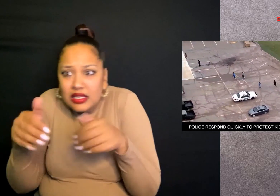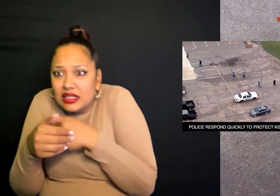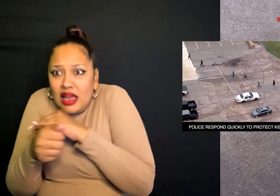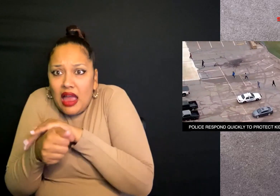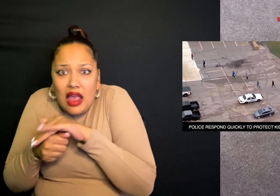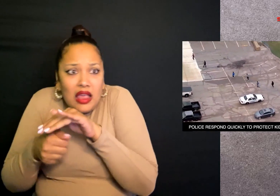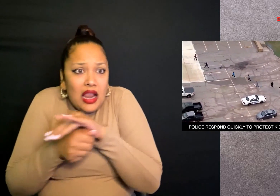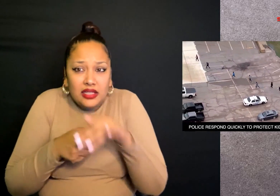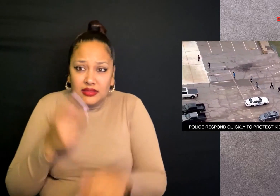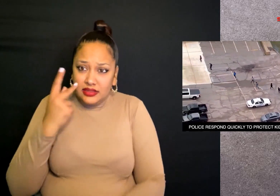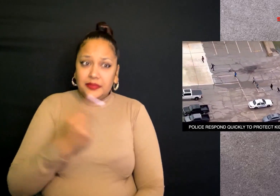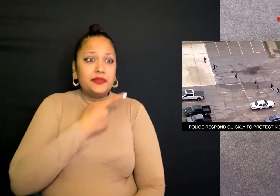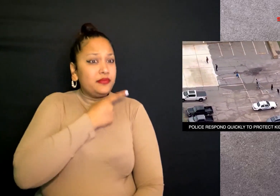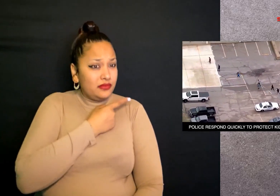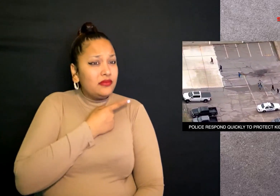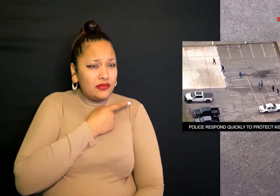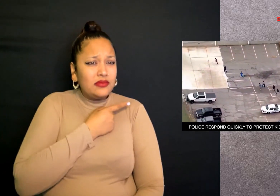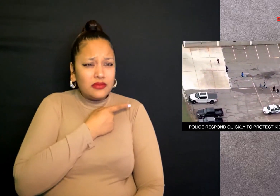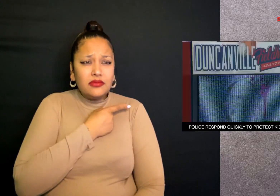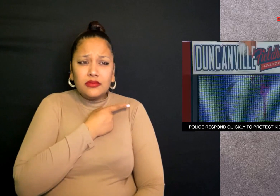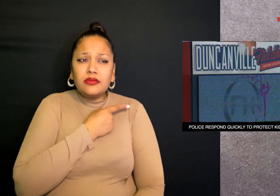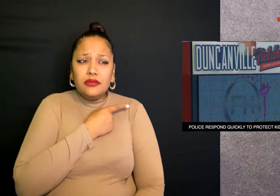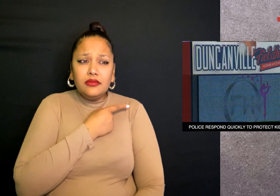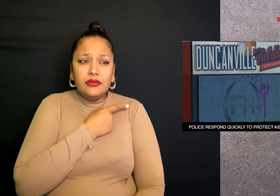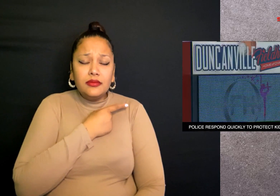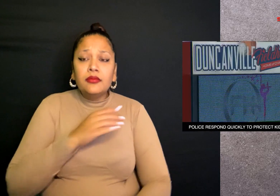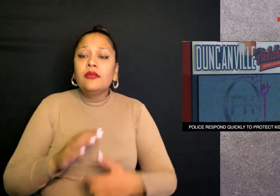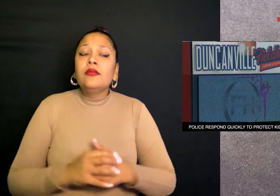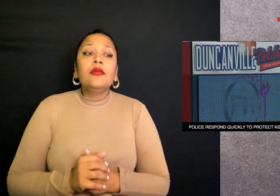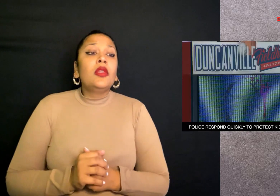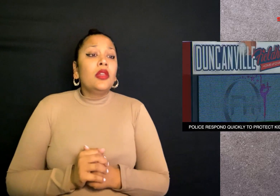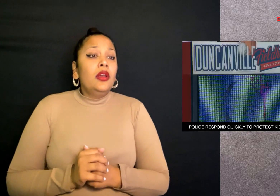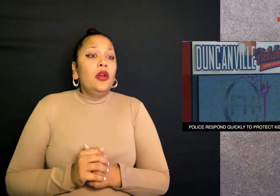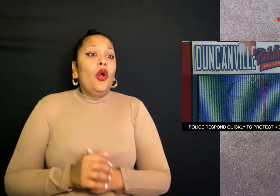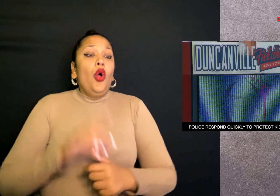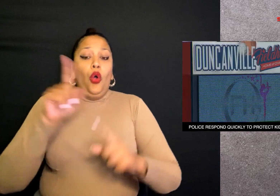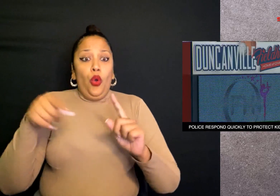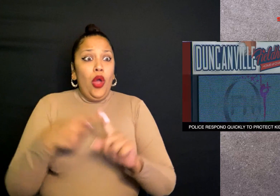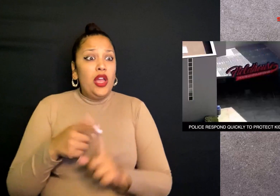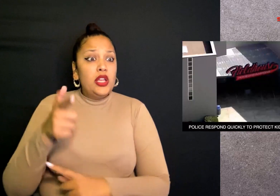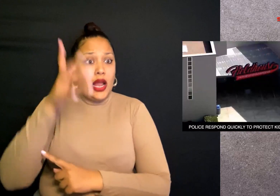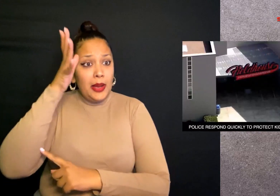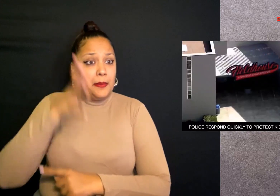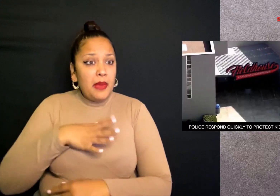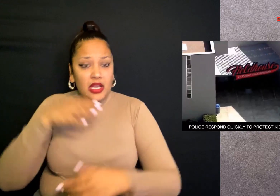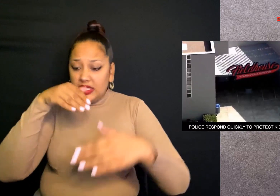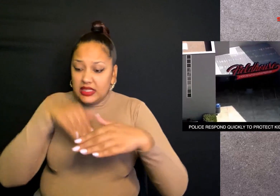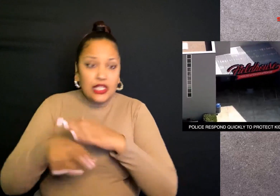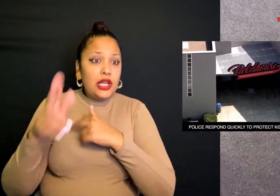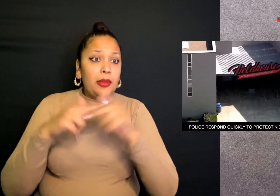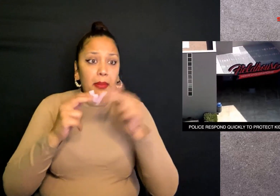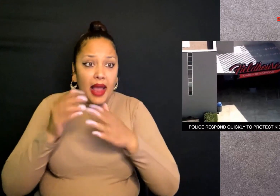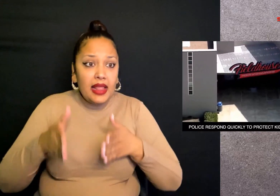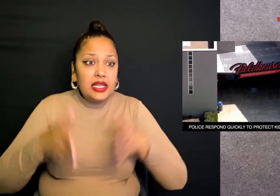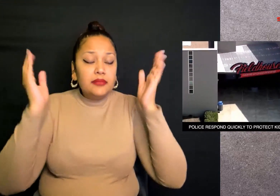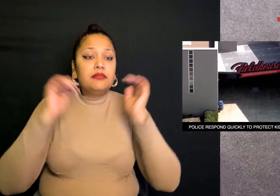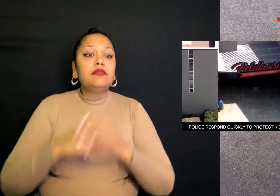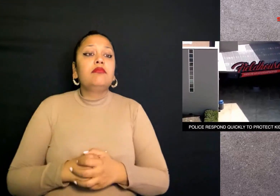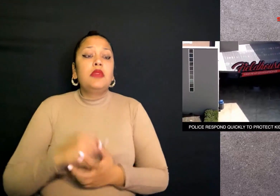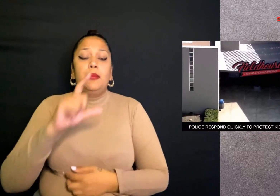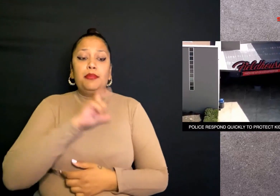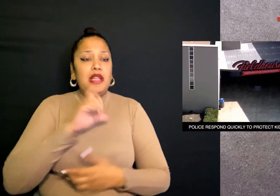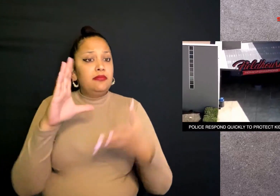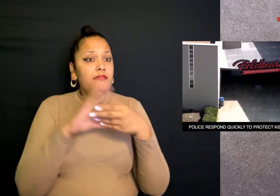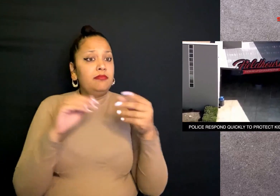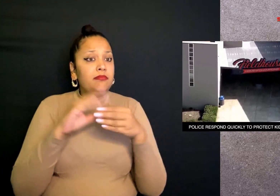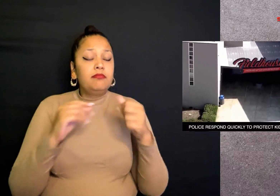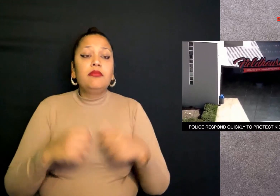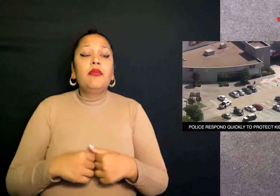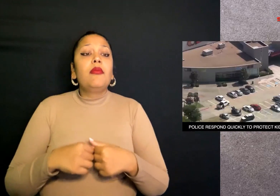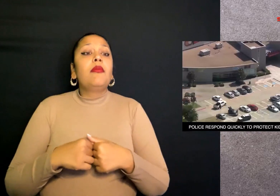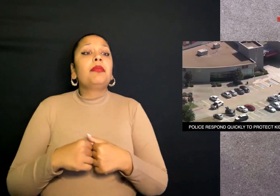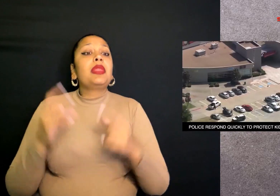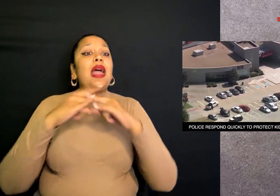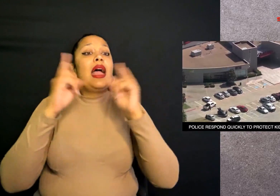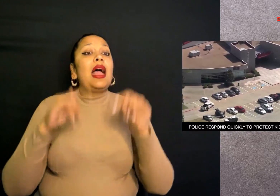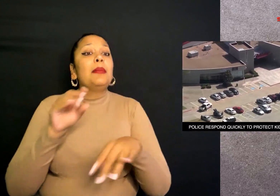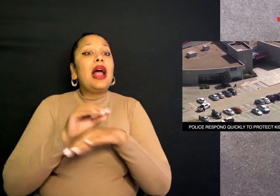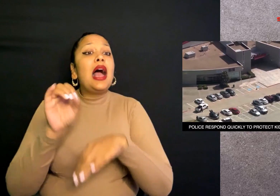were present some were hiding when the gunmen entered the building police